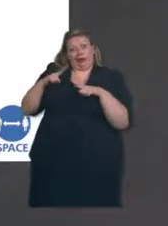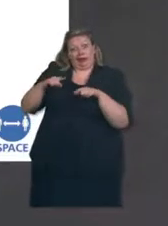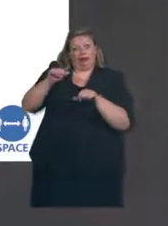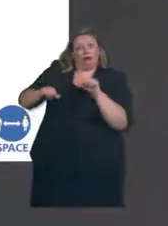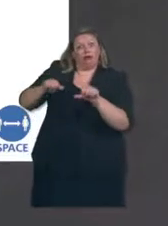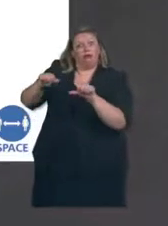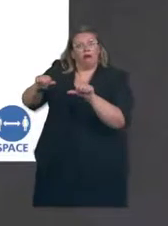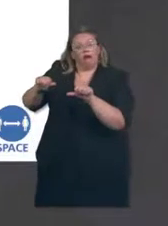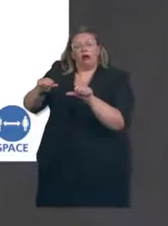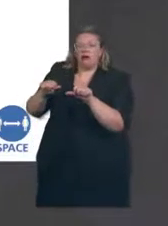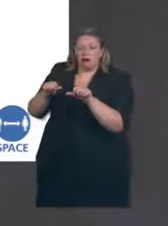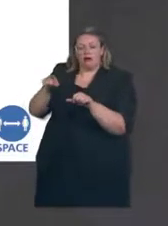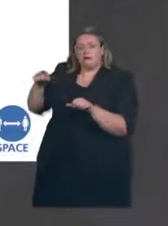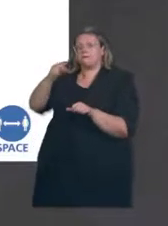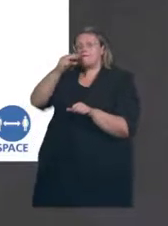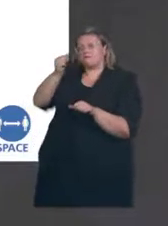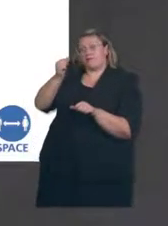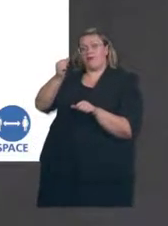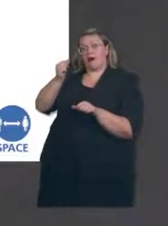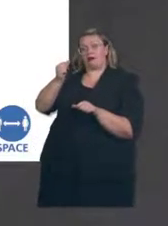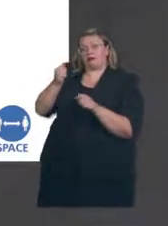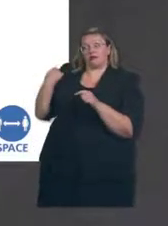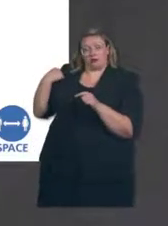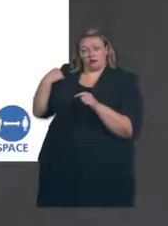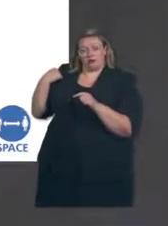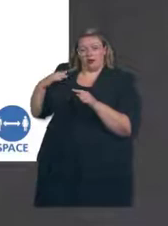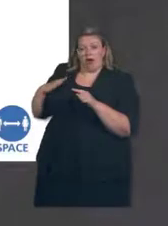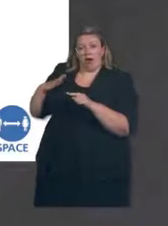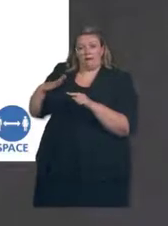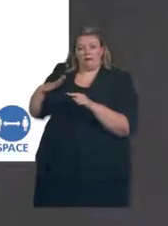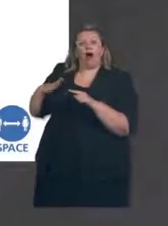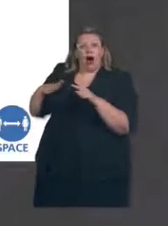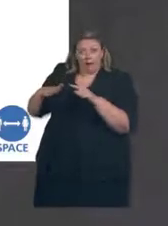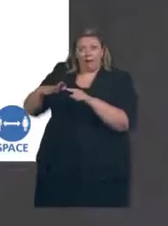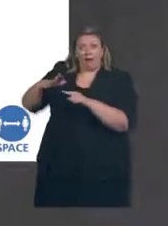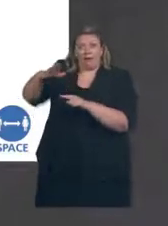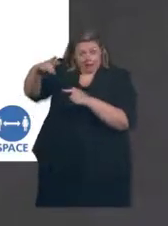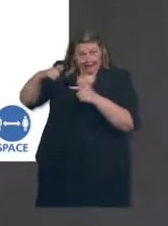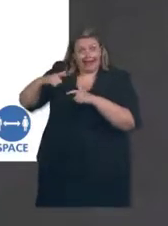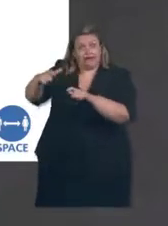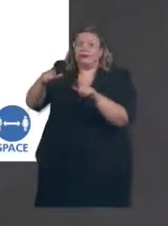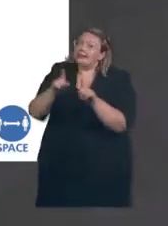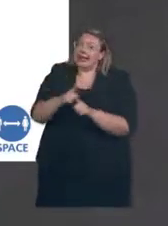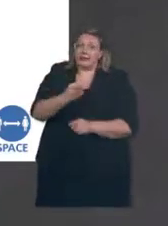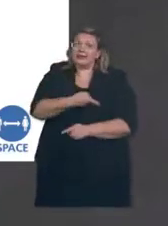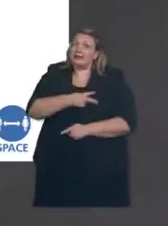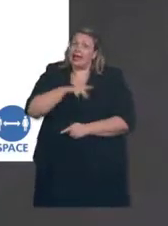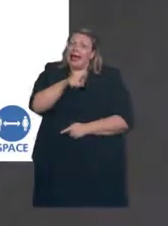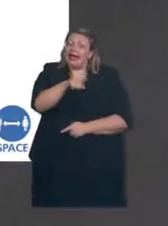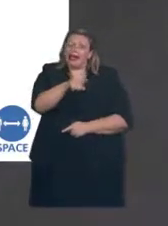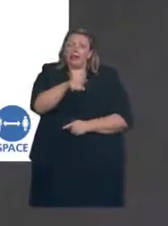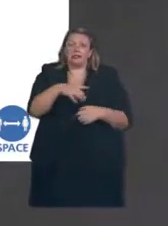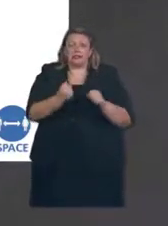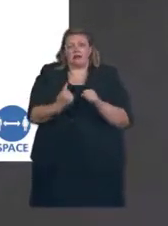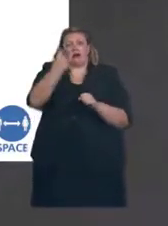And the same is true in Spain But, also you can see in this... This is an example from Belgium